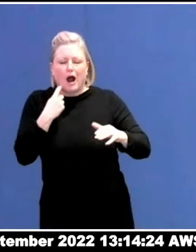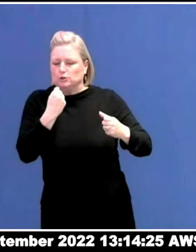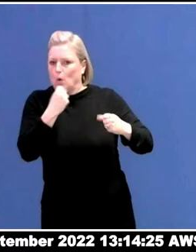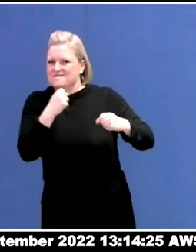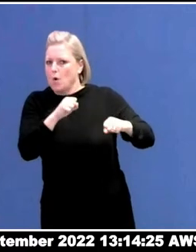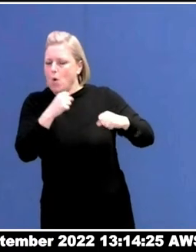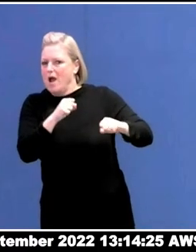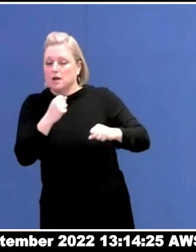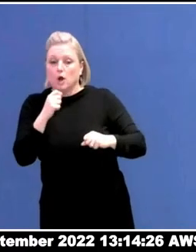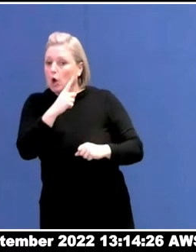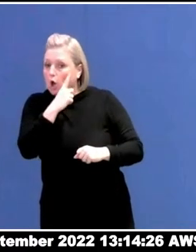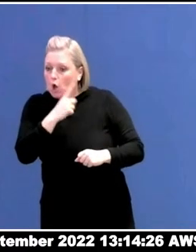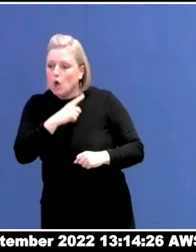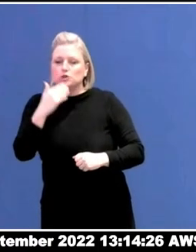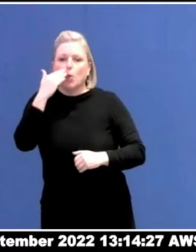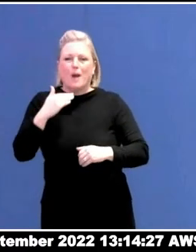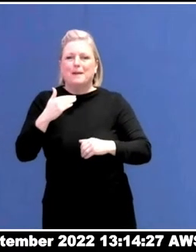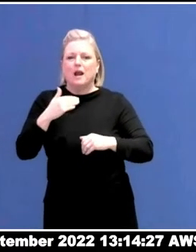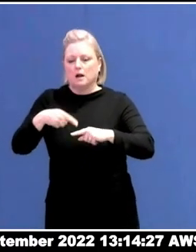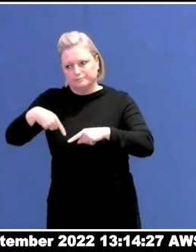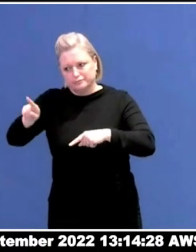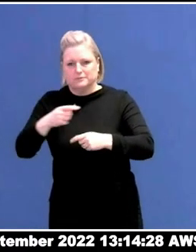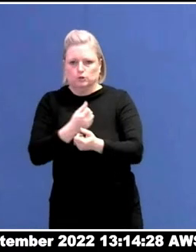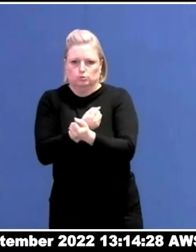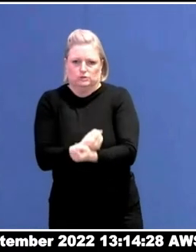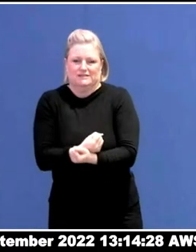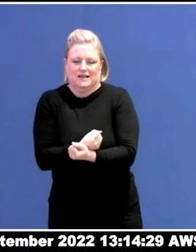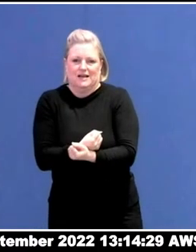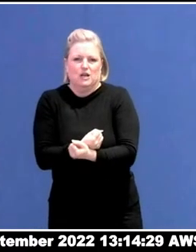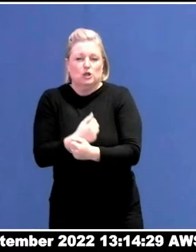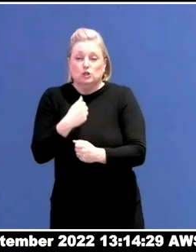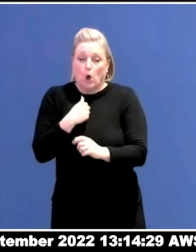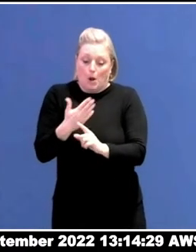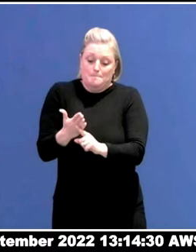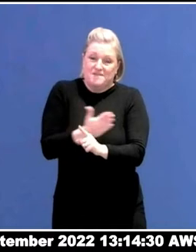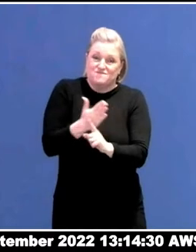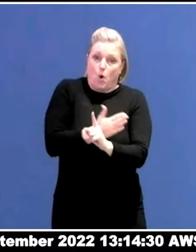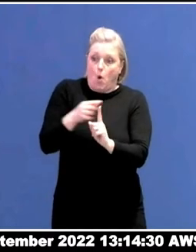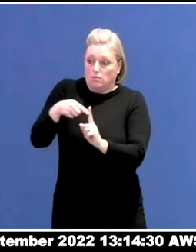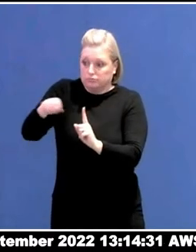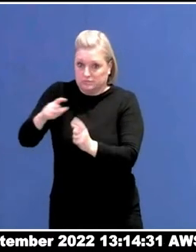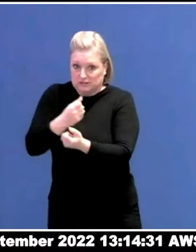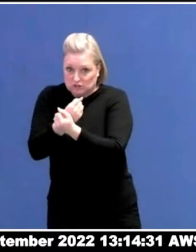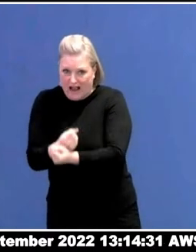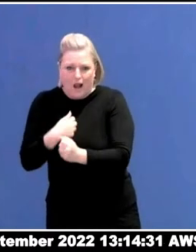So, it's about working to - at all stages of the spectrum of criminalization to (1)